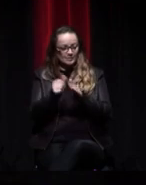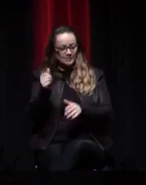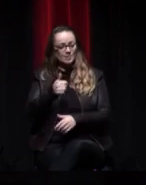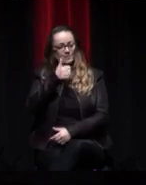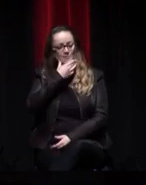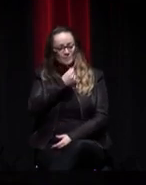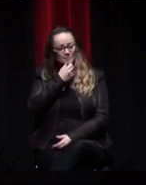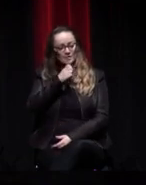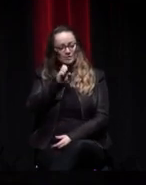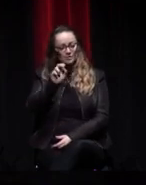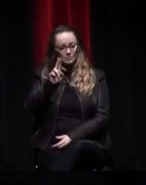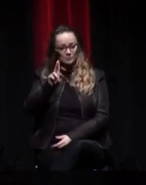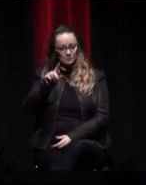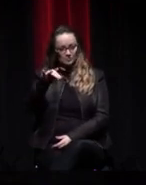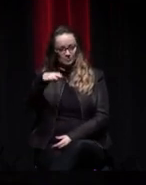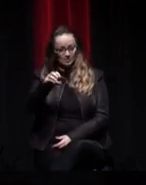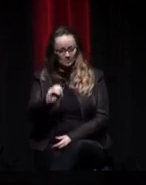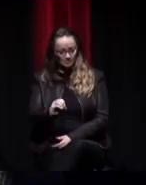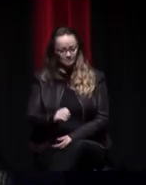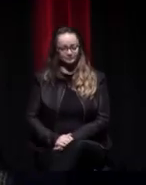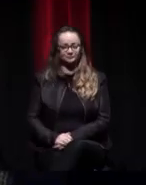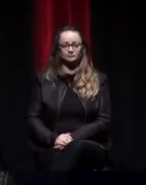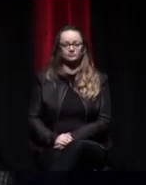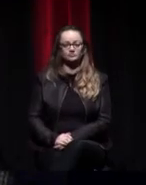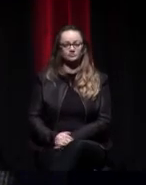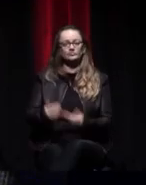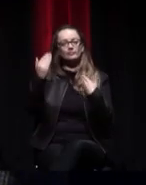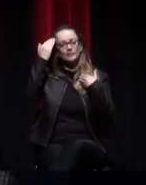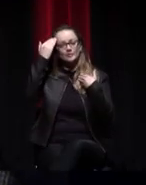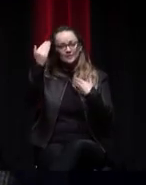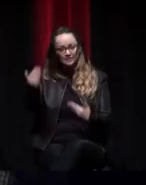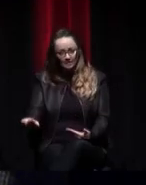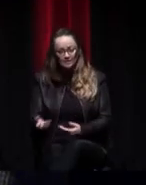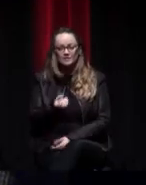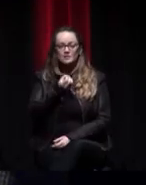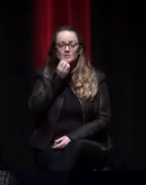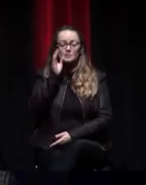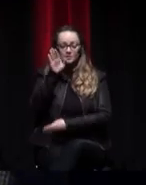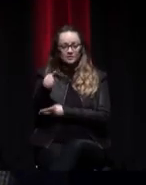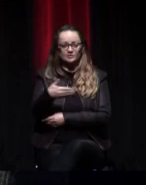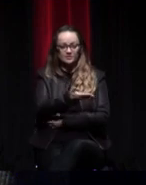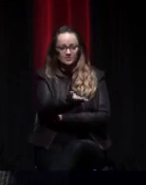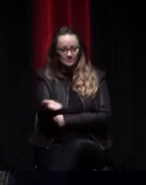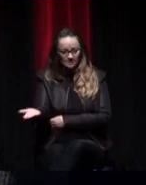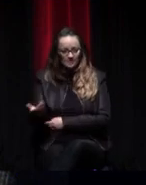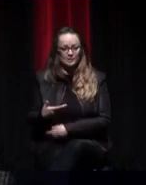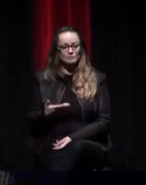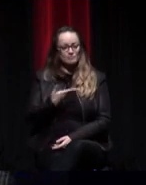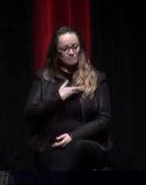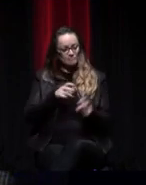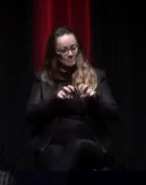Thank you very much, good afternoon to you all, to my table colleagues